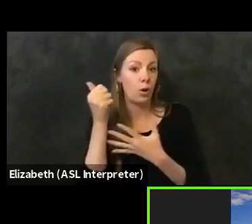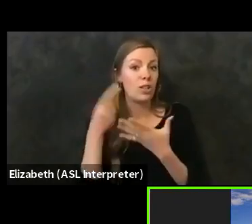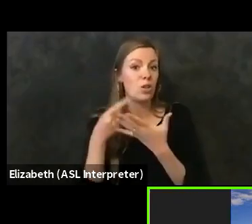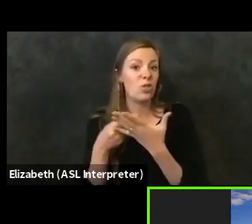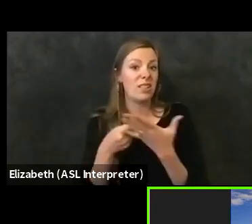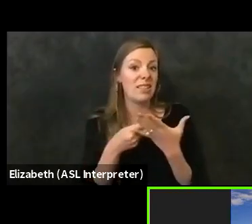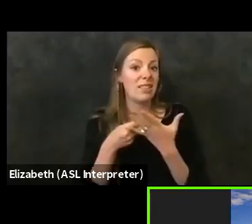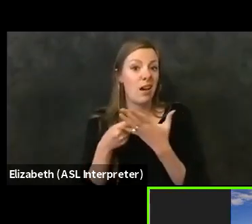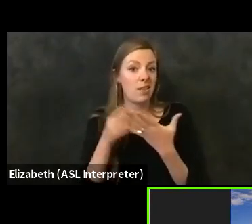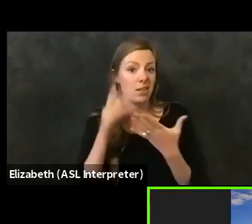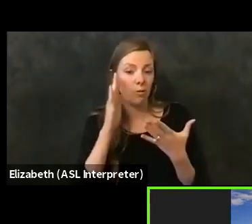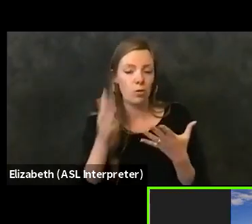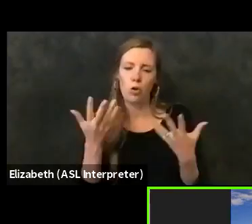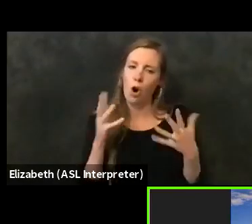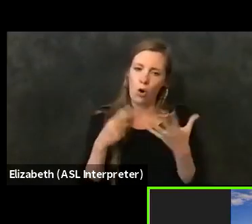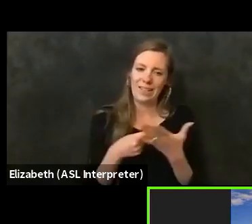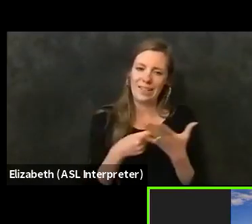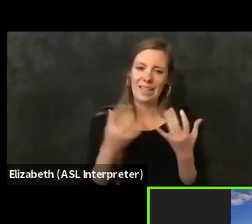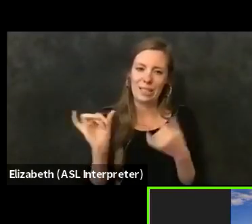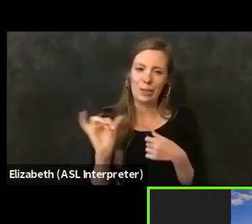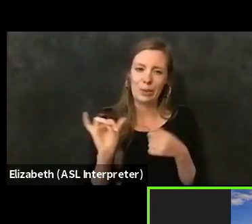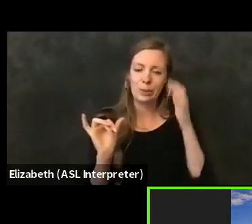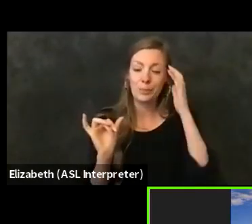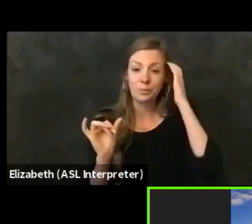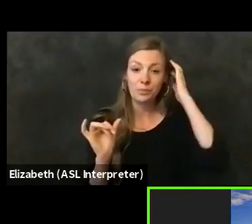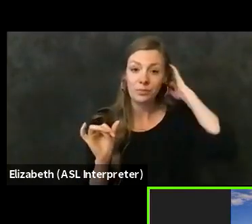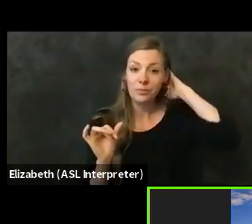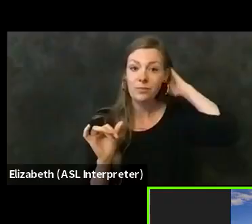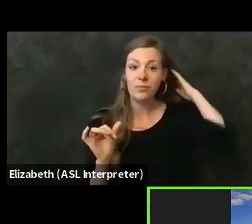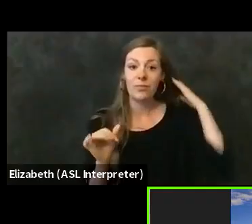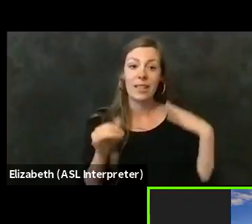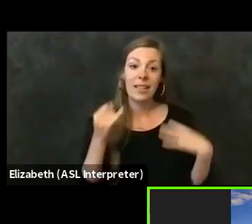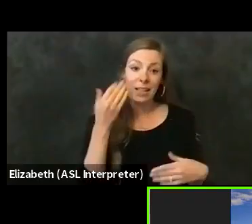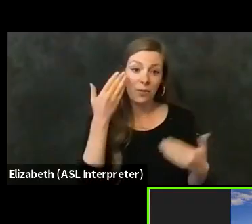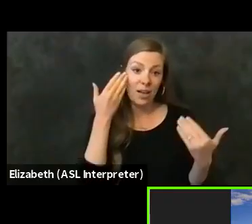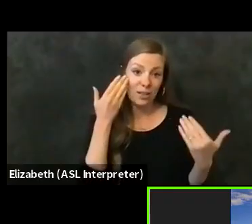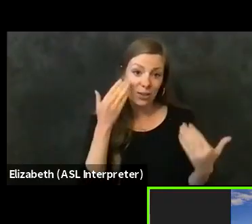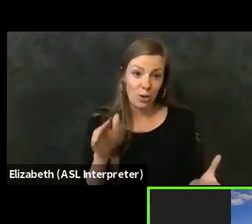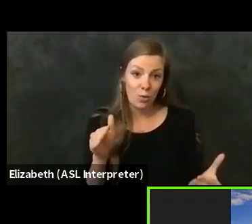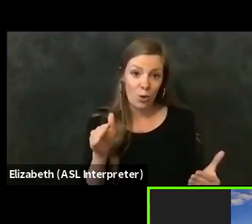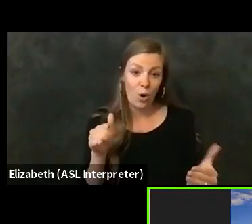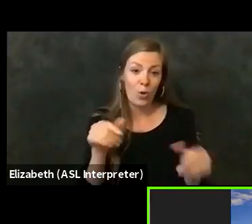And it is already for those of you who don't know some of these names, right up in my district or in Linda's district,